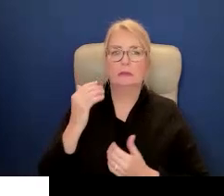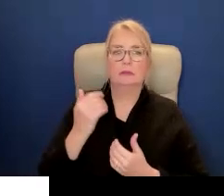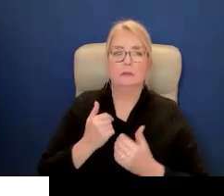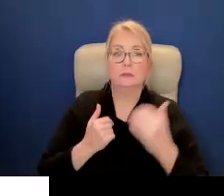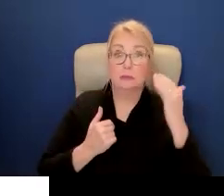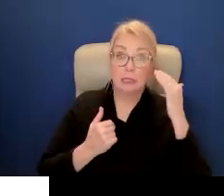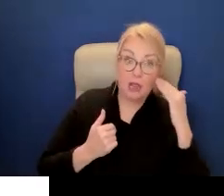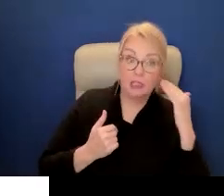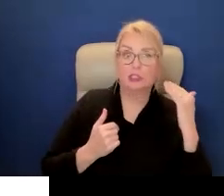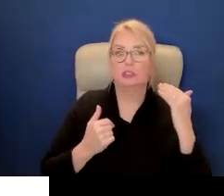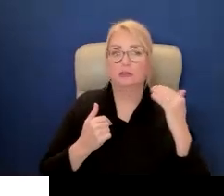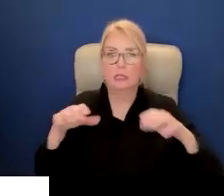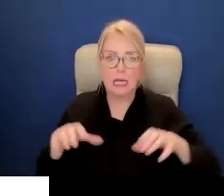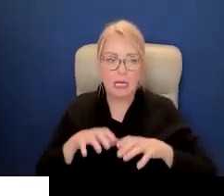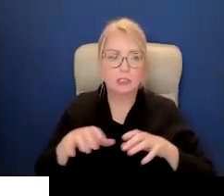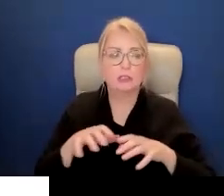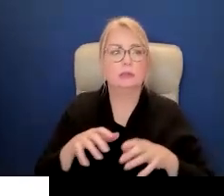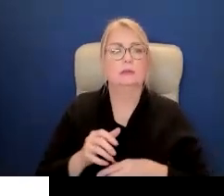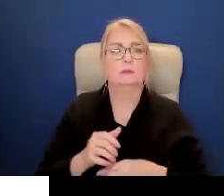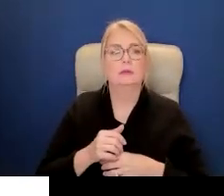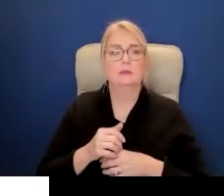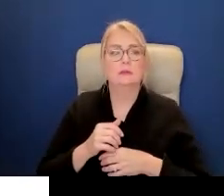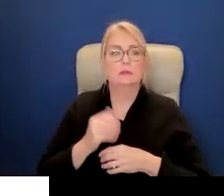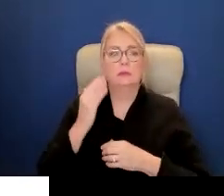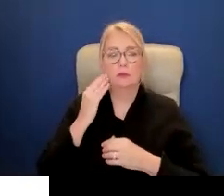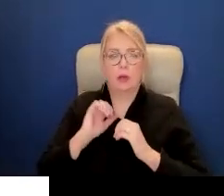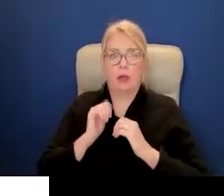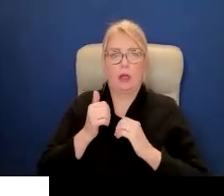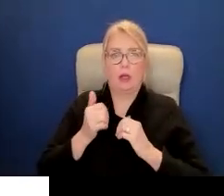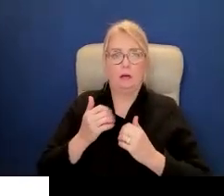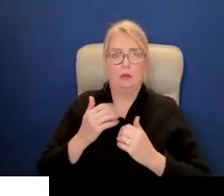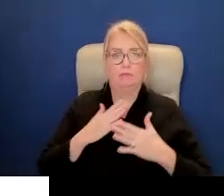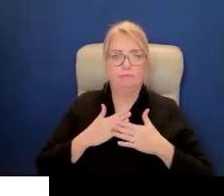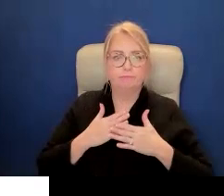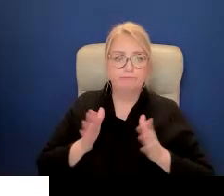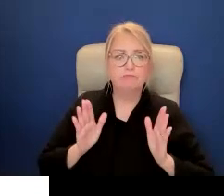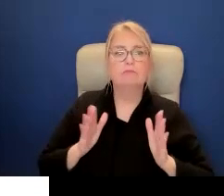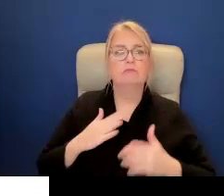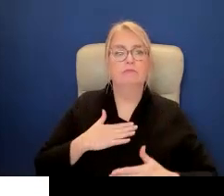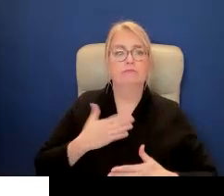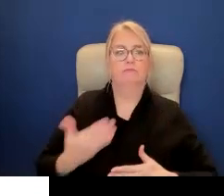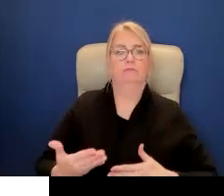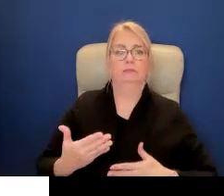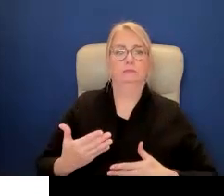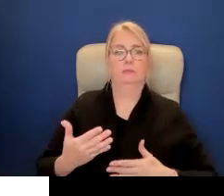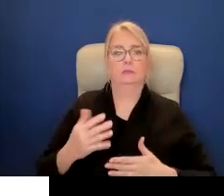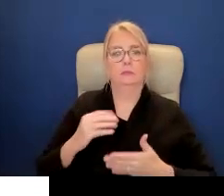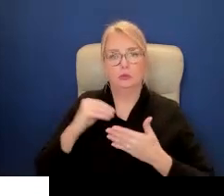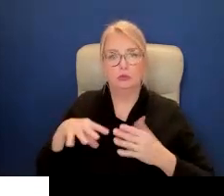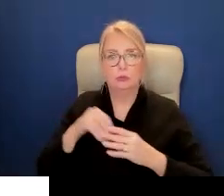Obtain awareness by opening yourself up to the possibility that some students in your classes or your programs, are not,